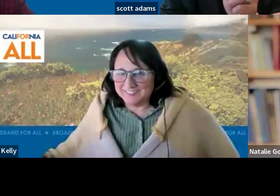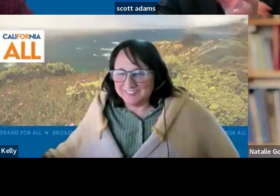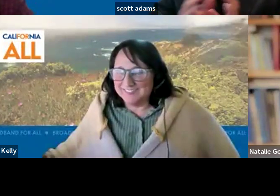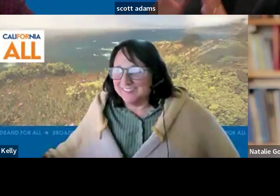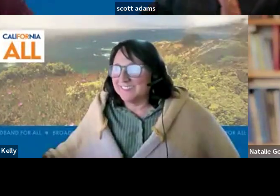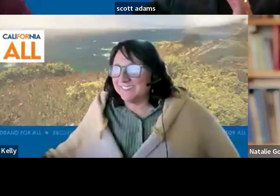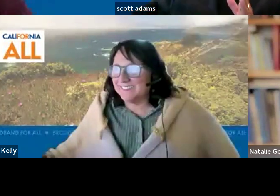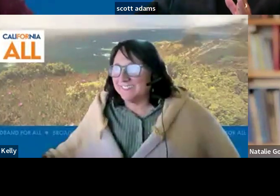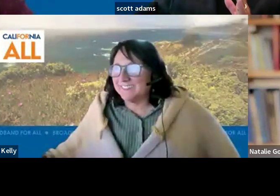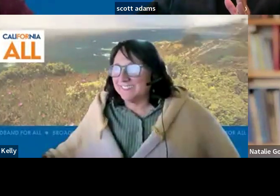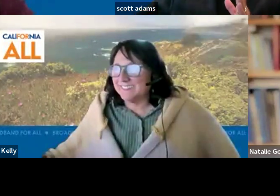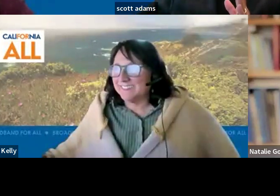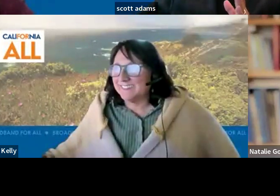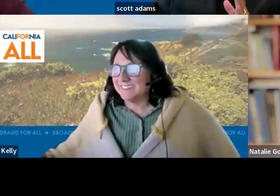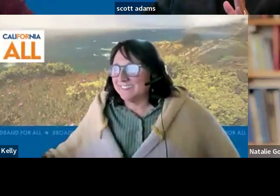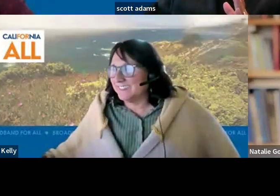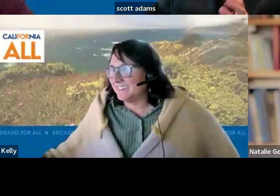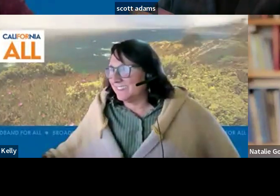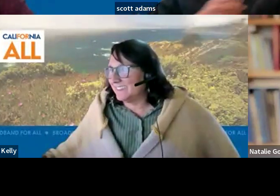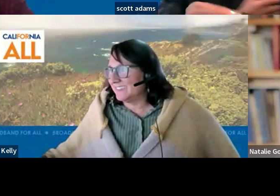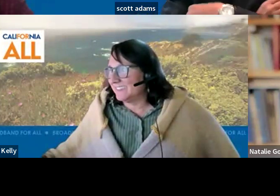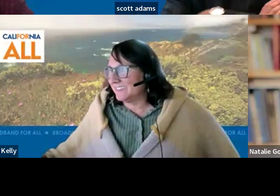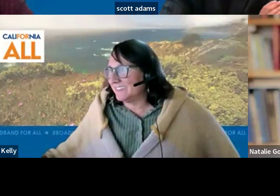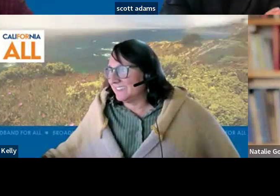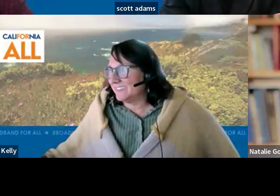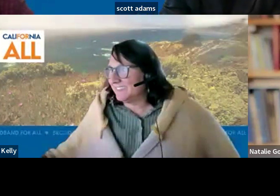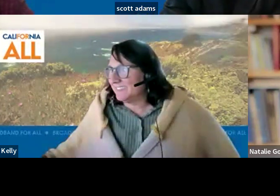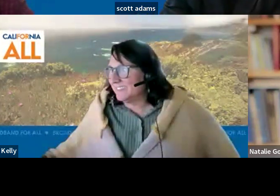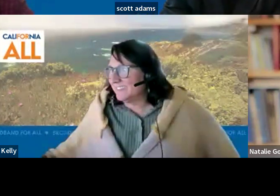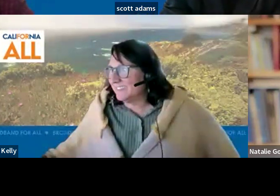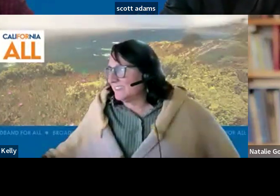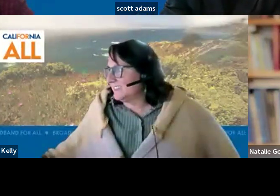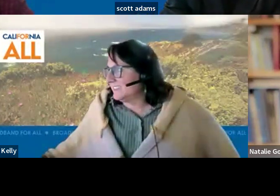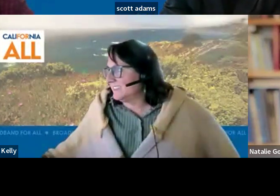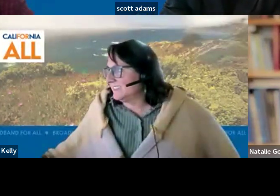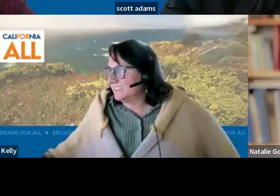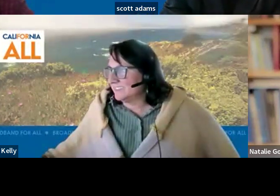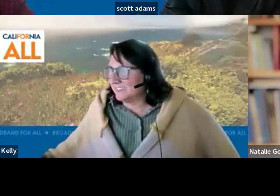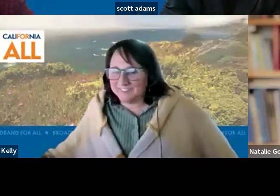planning and really, the lion share needs to go to programmatic, and we'll allow flexibility for the